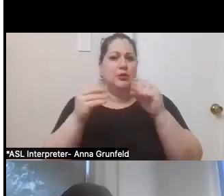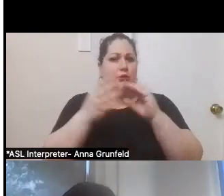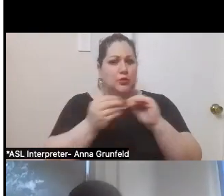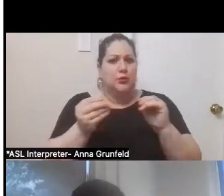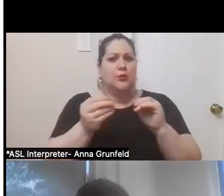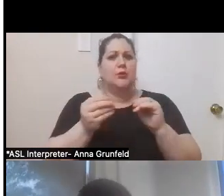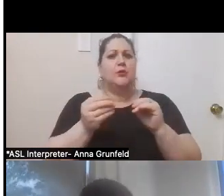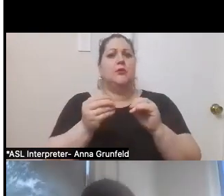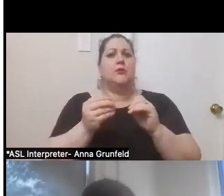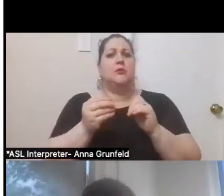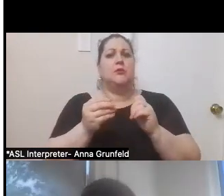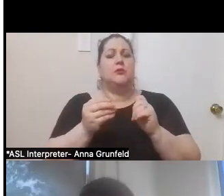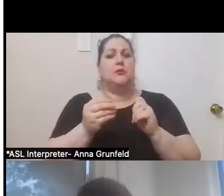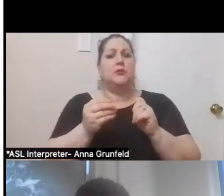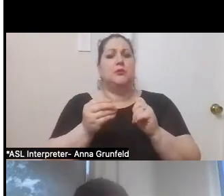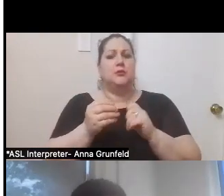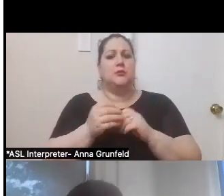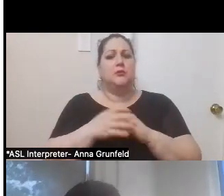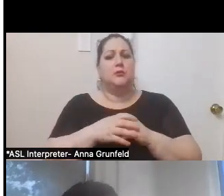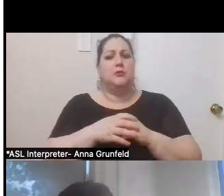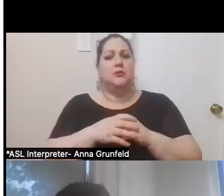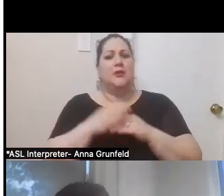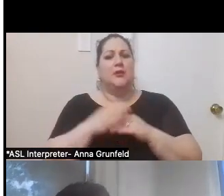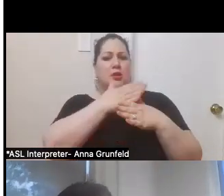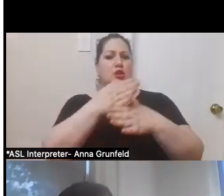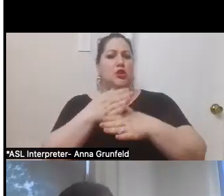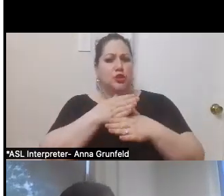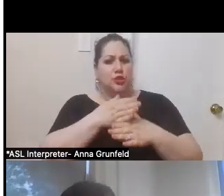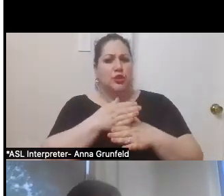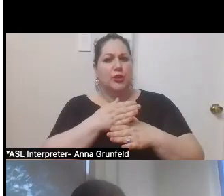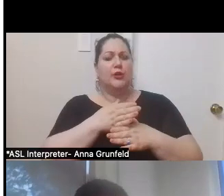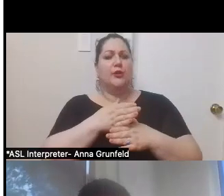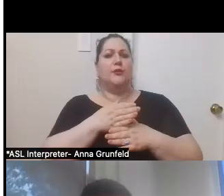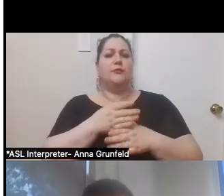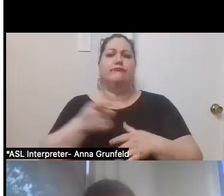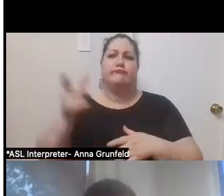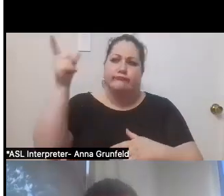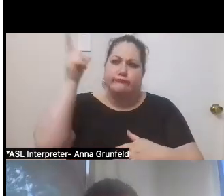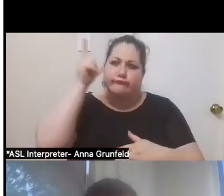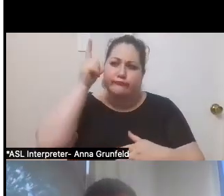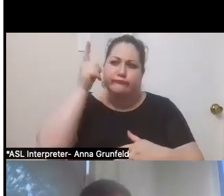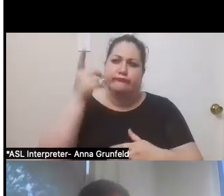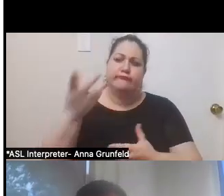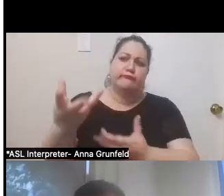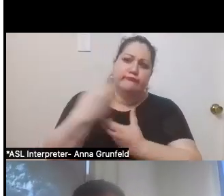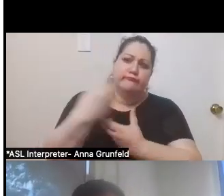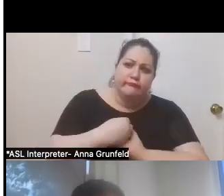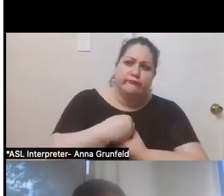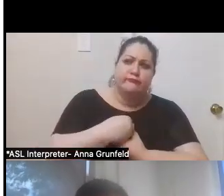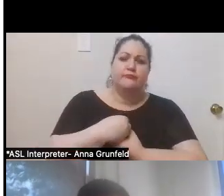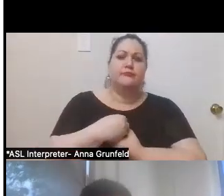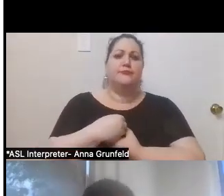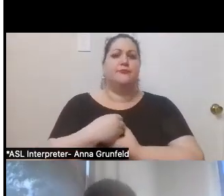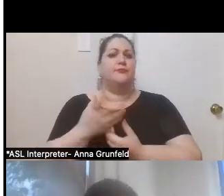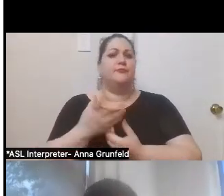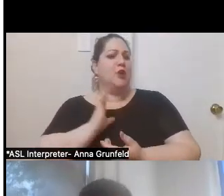that are that are shared with us by either from our students, our patients, our families,